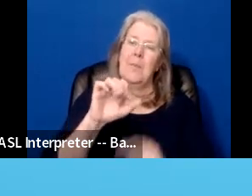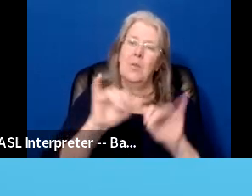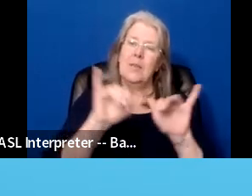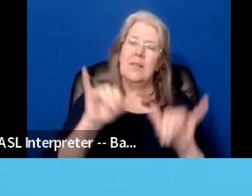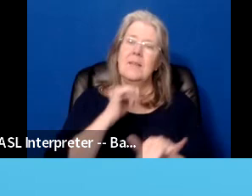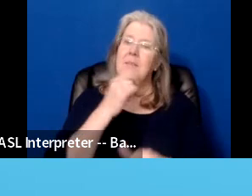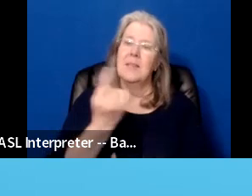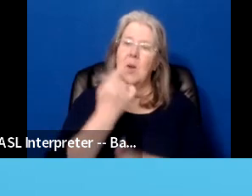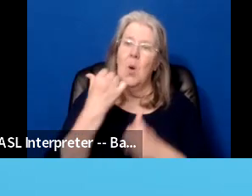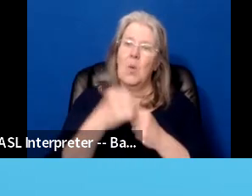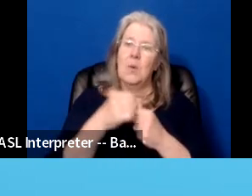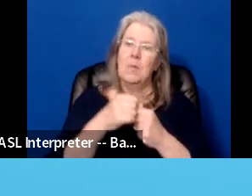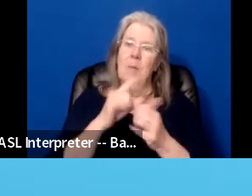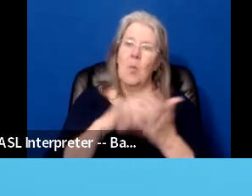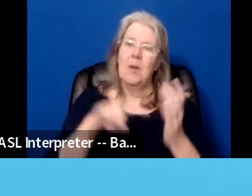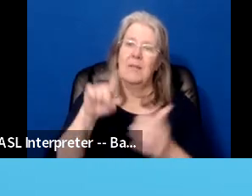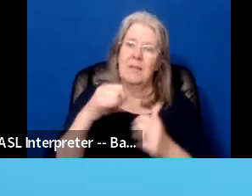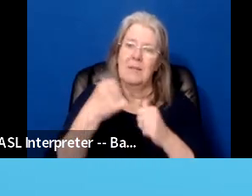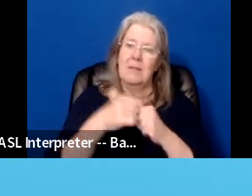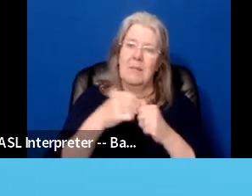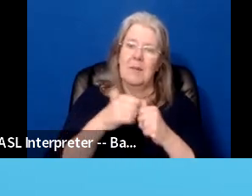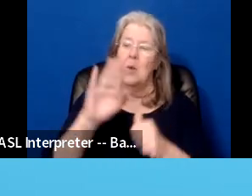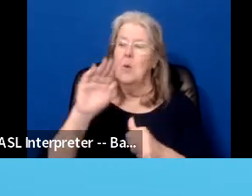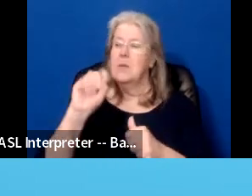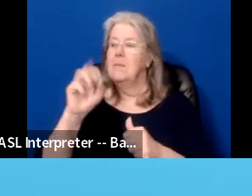as it needs to and so that's what the boosters are for. And so